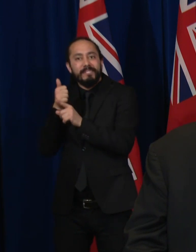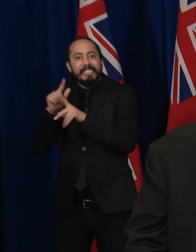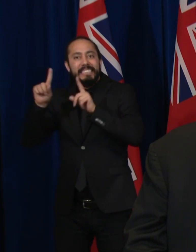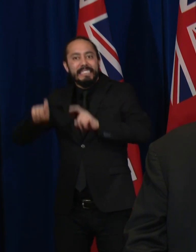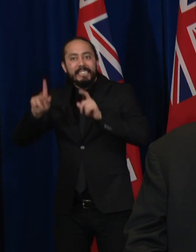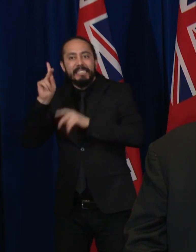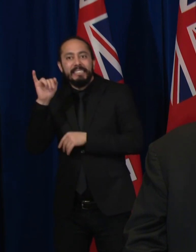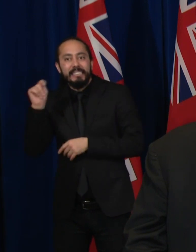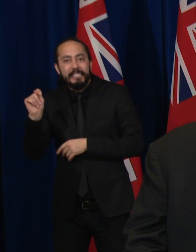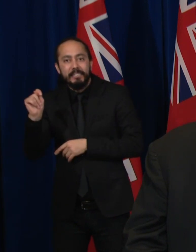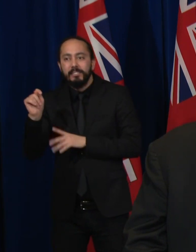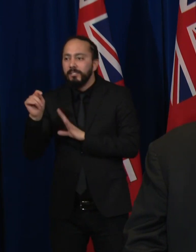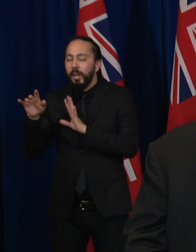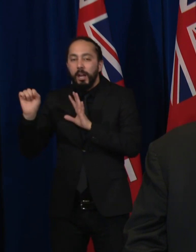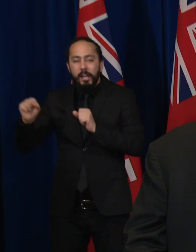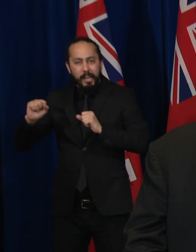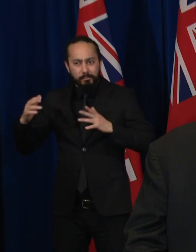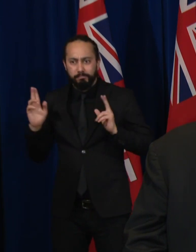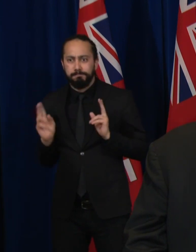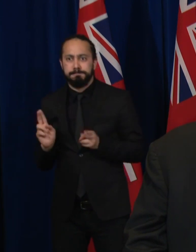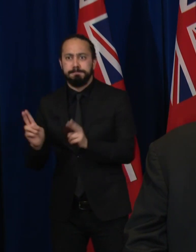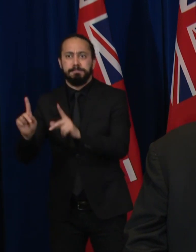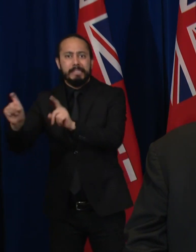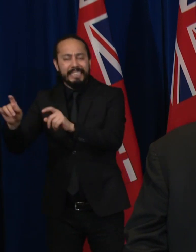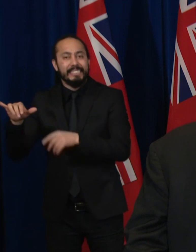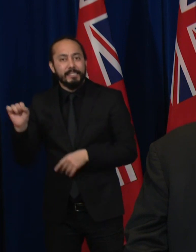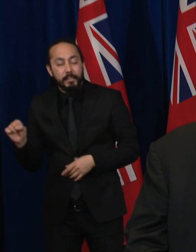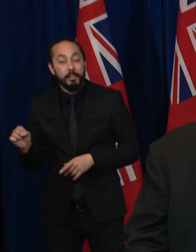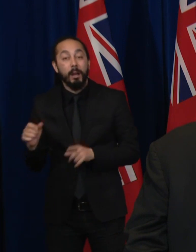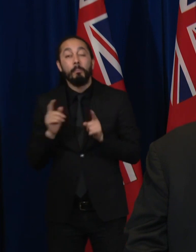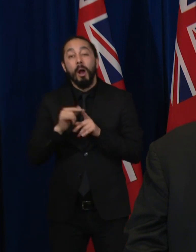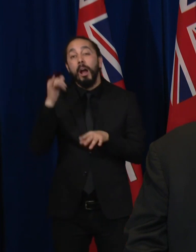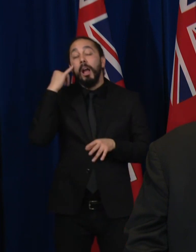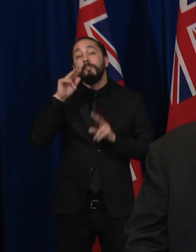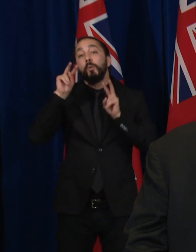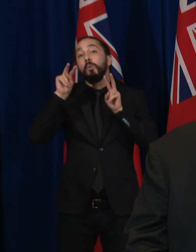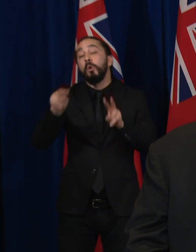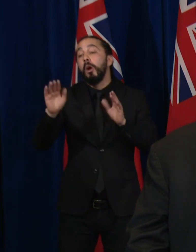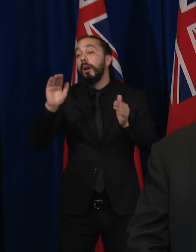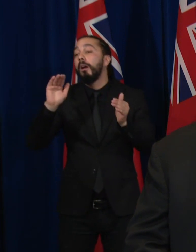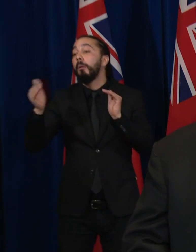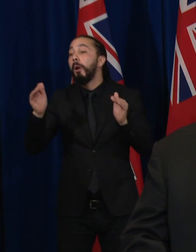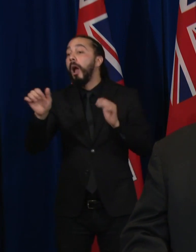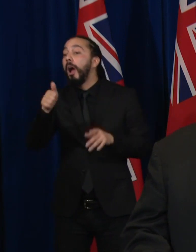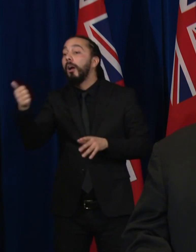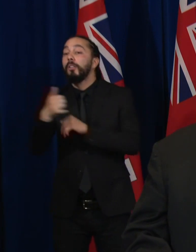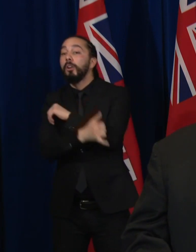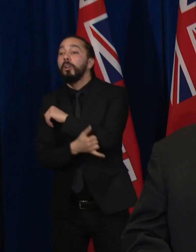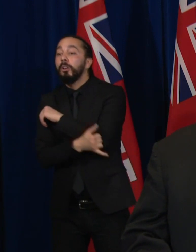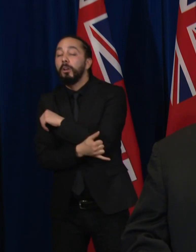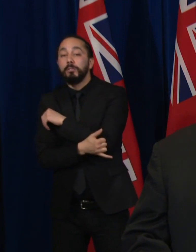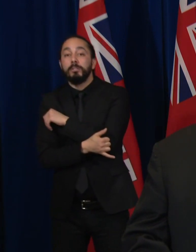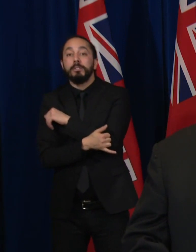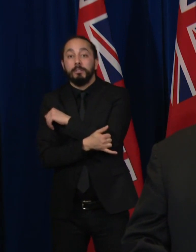If you look at any country in the world, the people that are getting ahead of